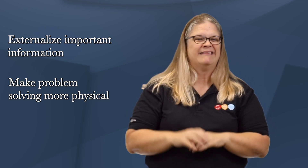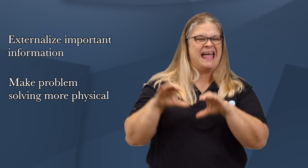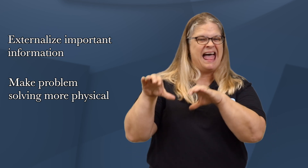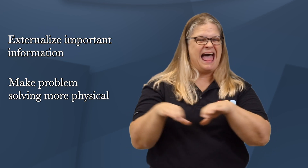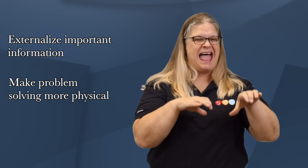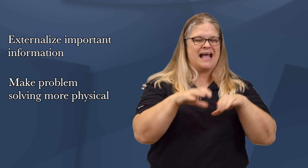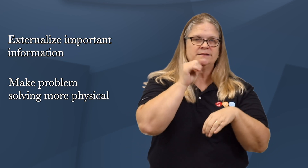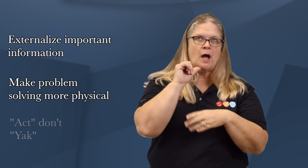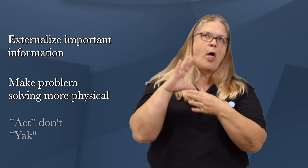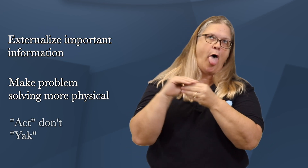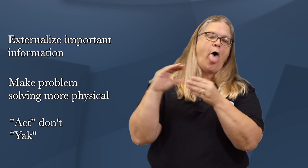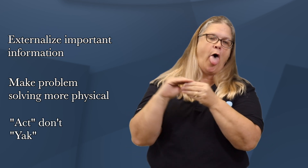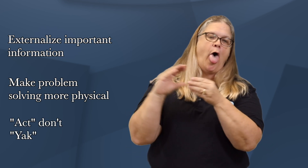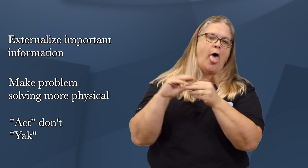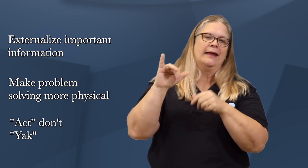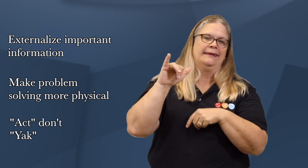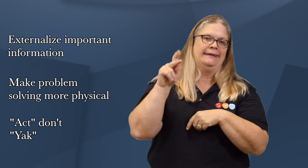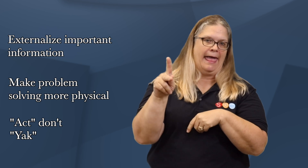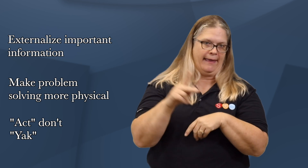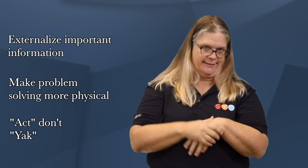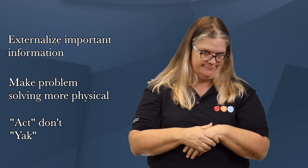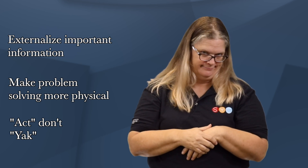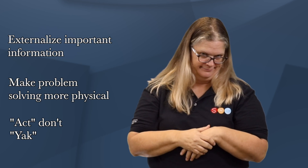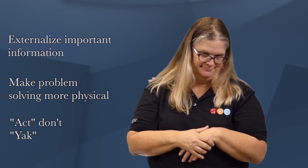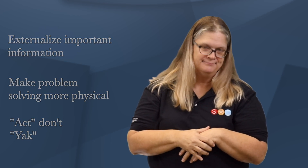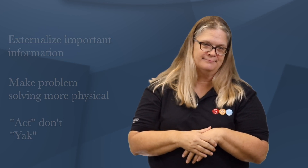Act, don't yack.